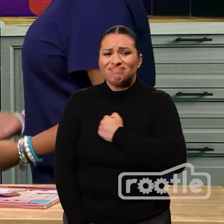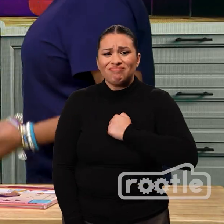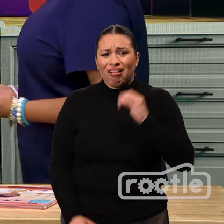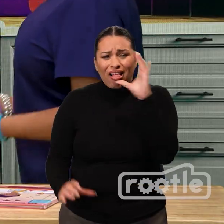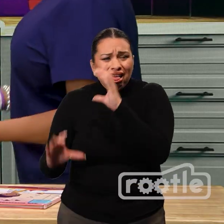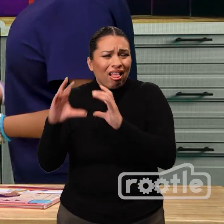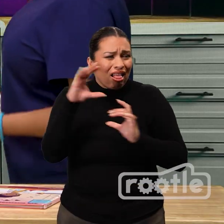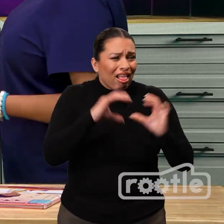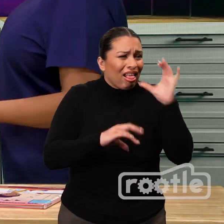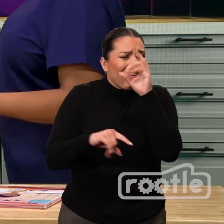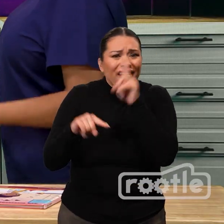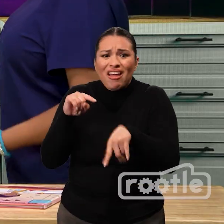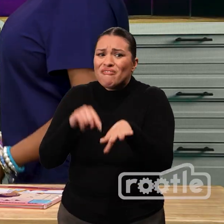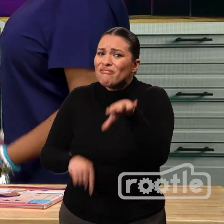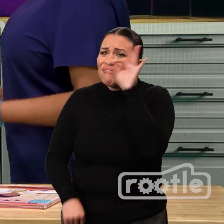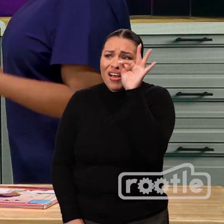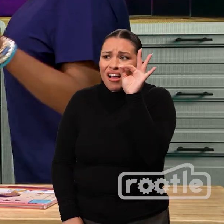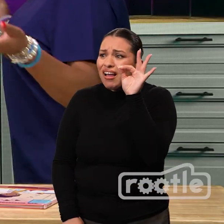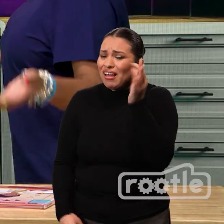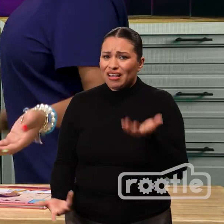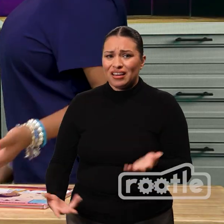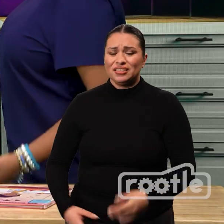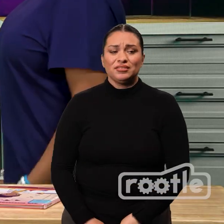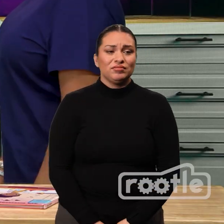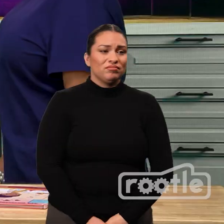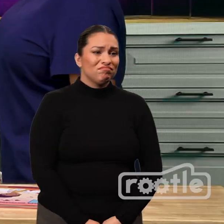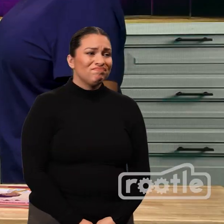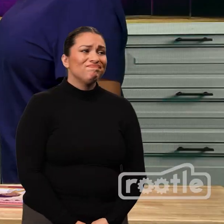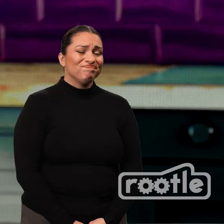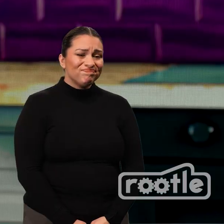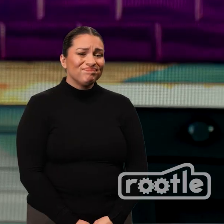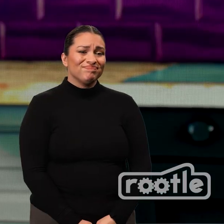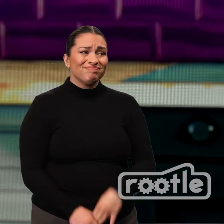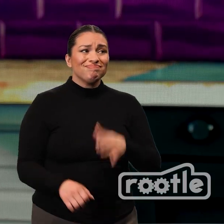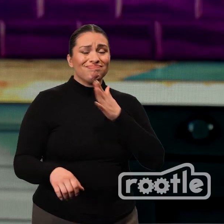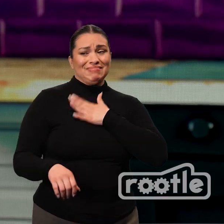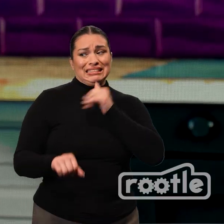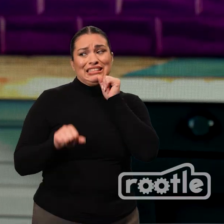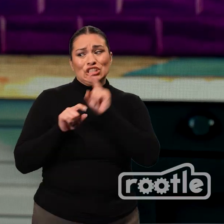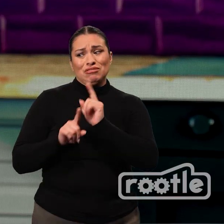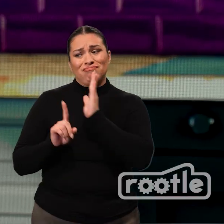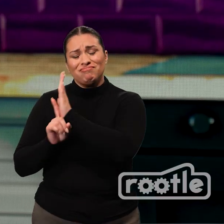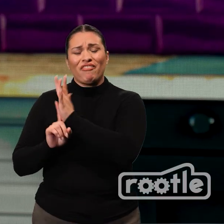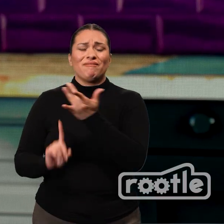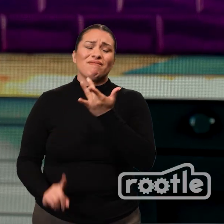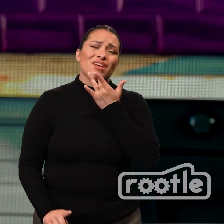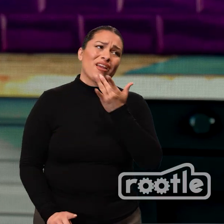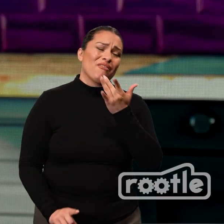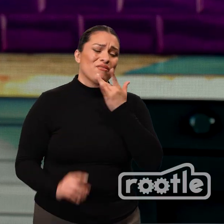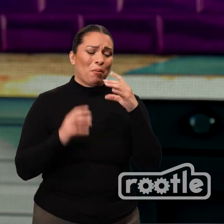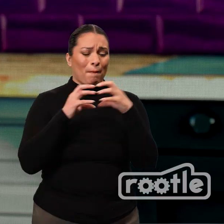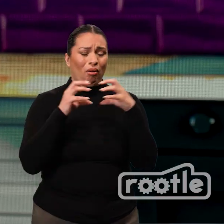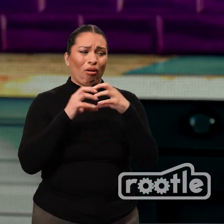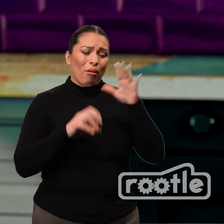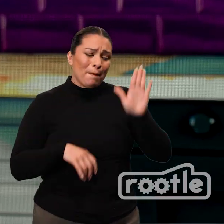I'm so sorry we couldn't find the ball, Cathal. We looked everywhere. That was my sister's favorite bouncy ball.